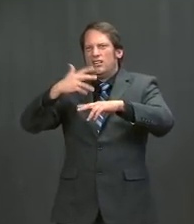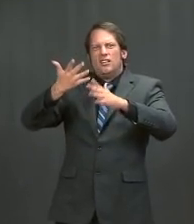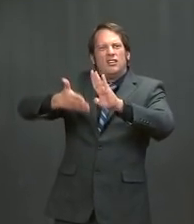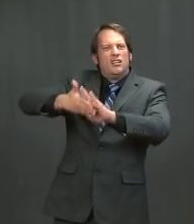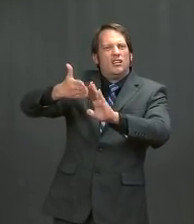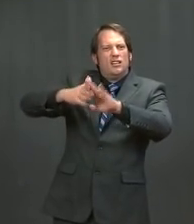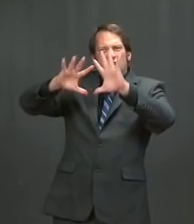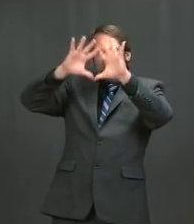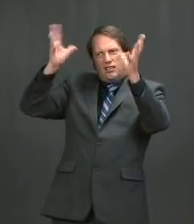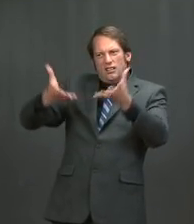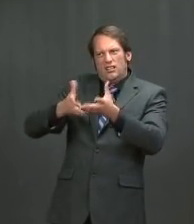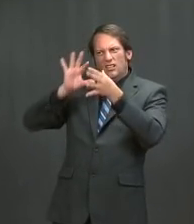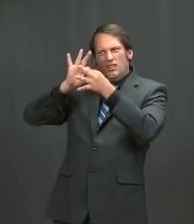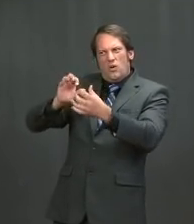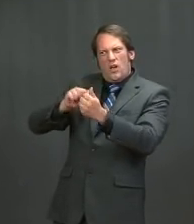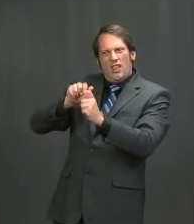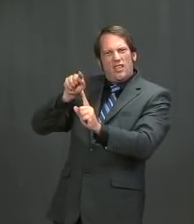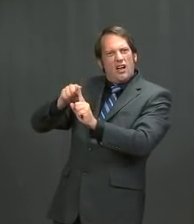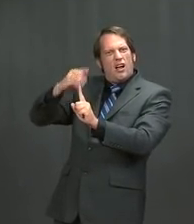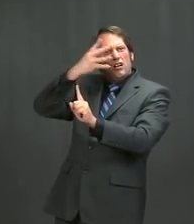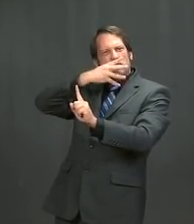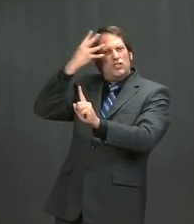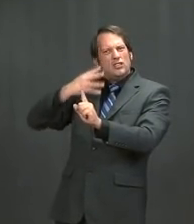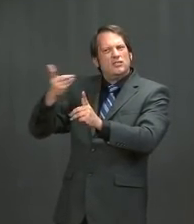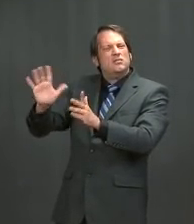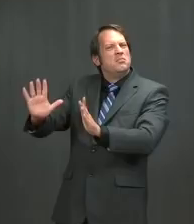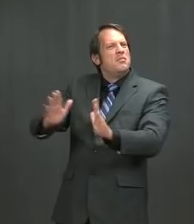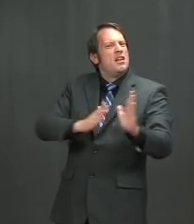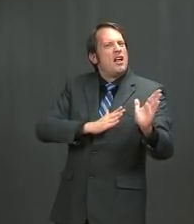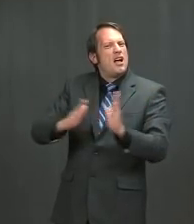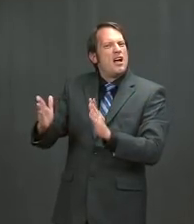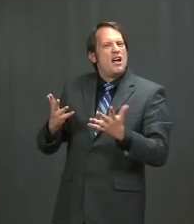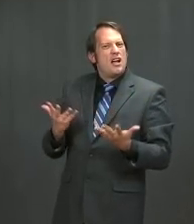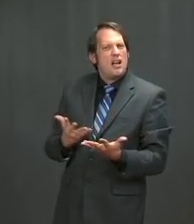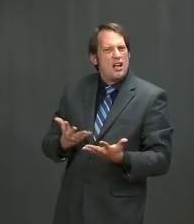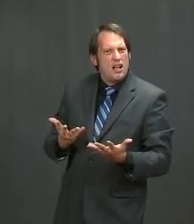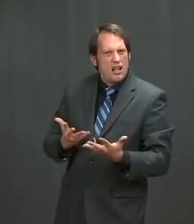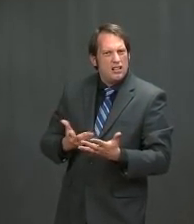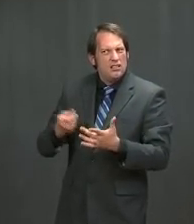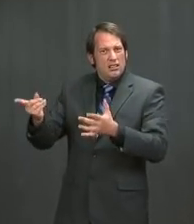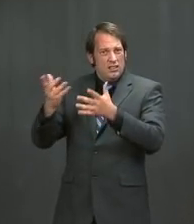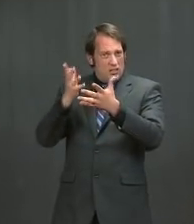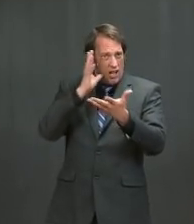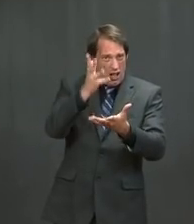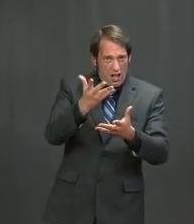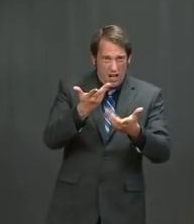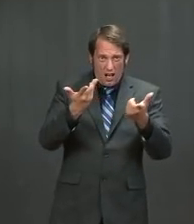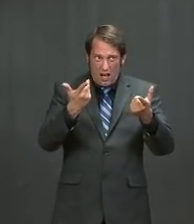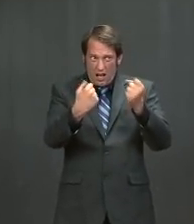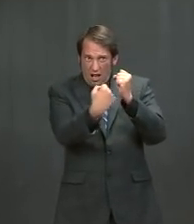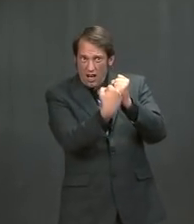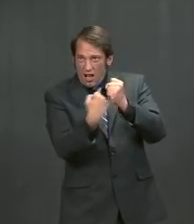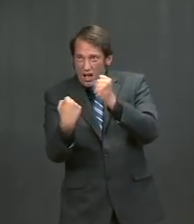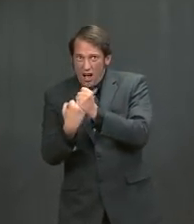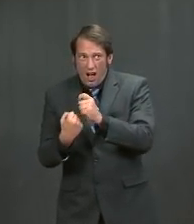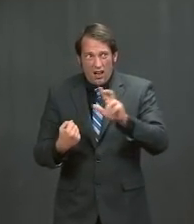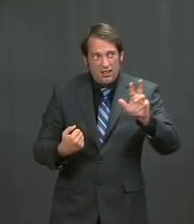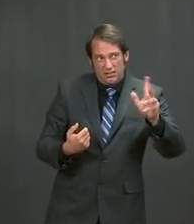The Press: To start, the jobs plan has been receiving opposition from both the left and the right. On the right, this weekend, Senator Roy Blunt said